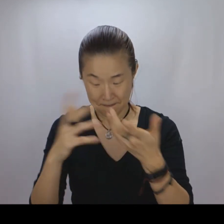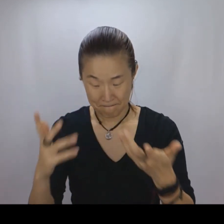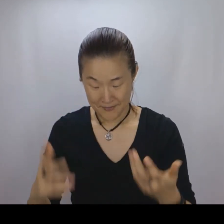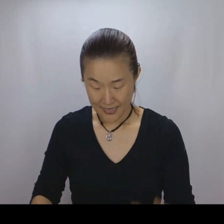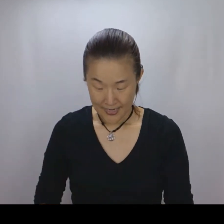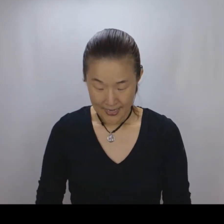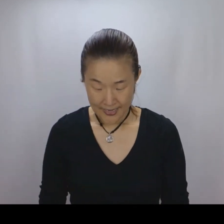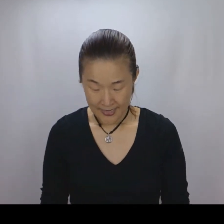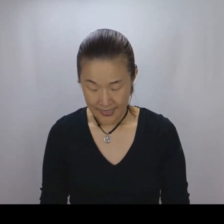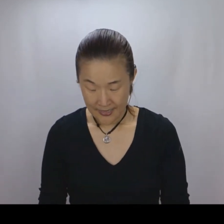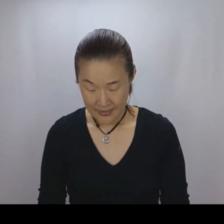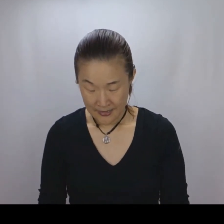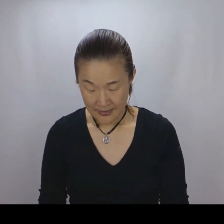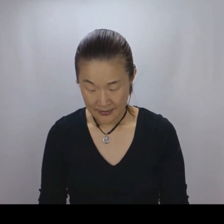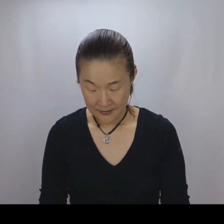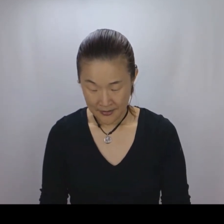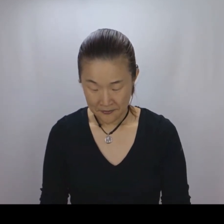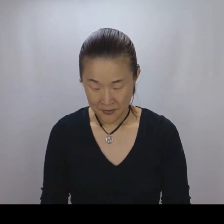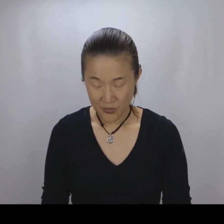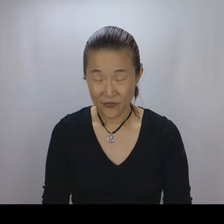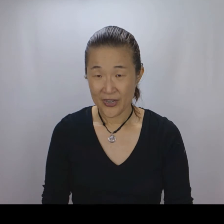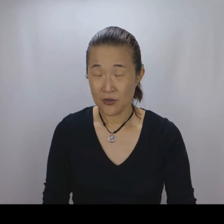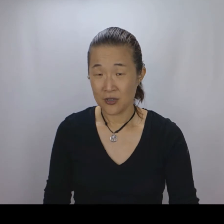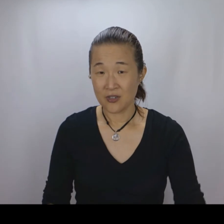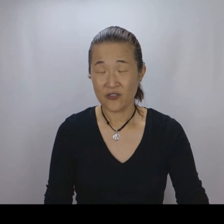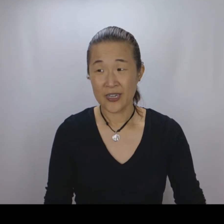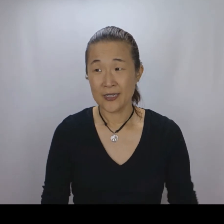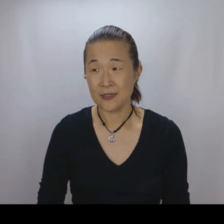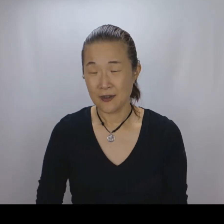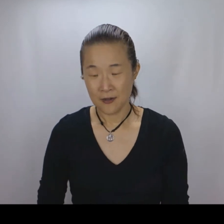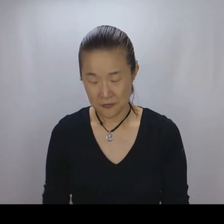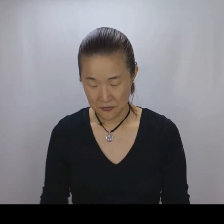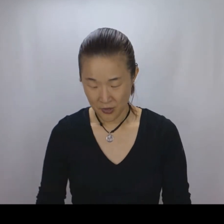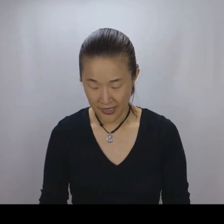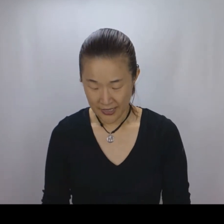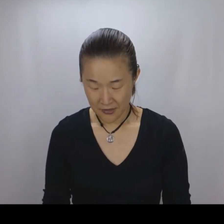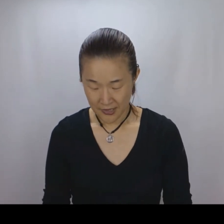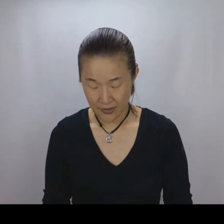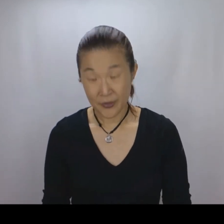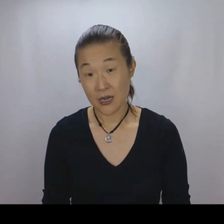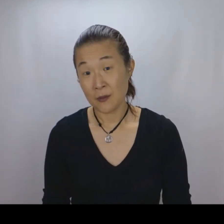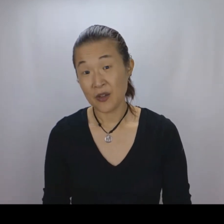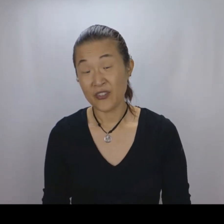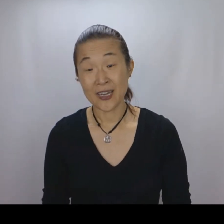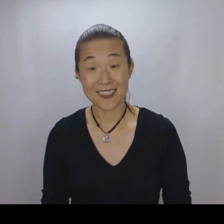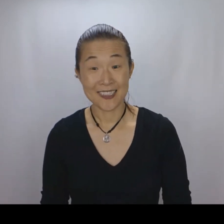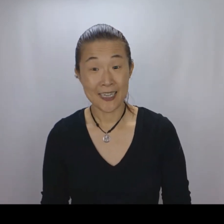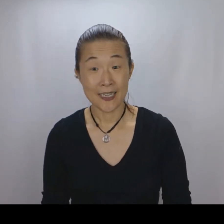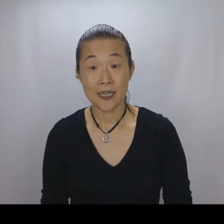and then if the boyfriend or girlfriend are working out then they'll become a fiance.